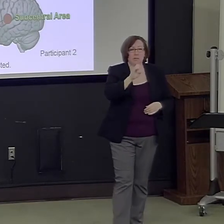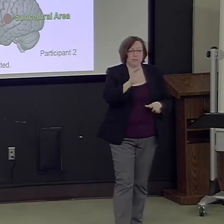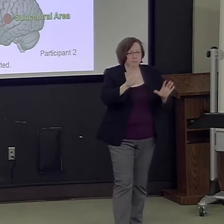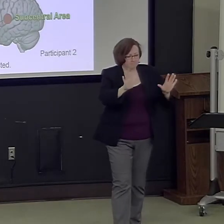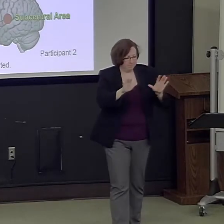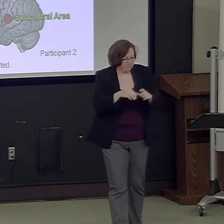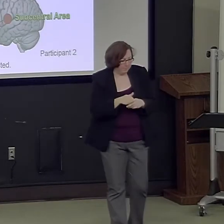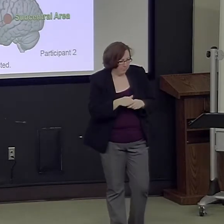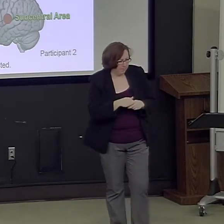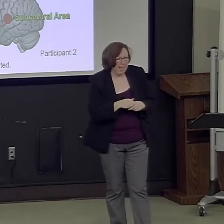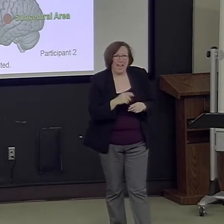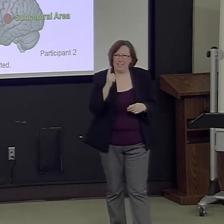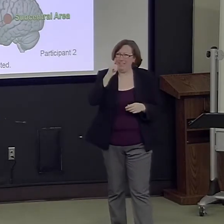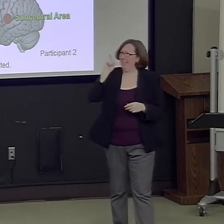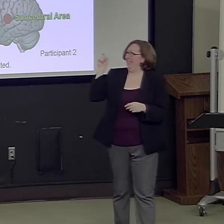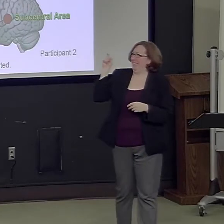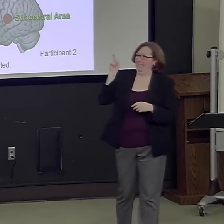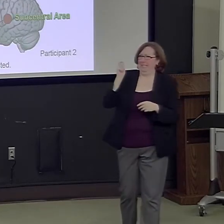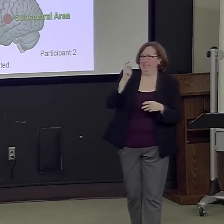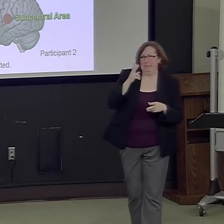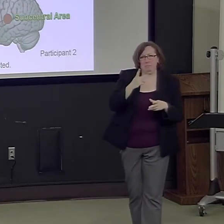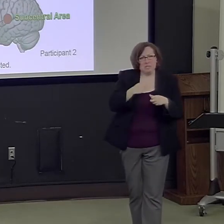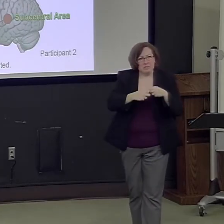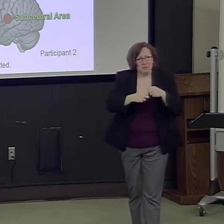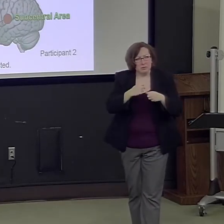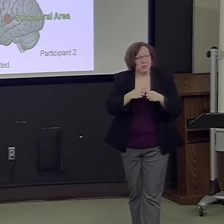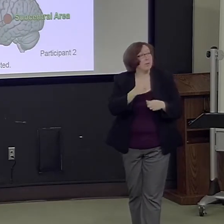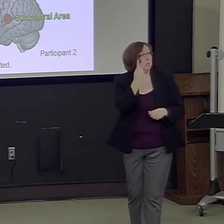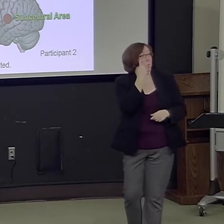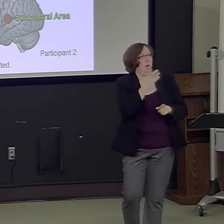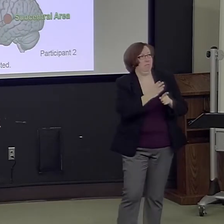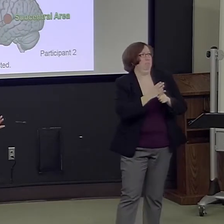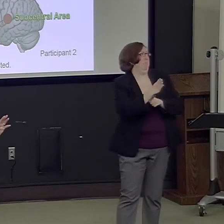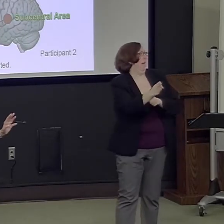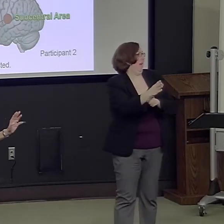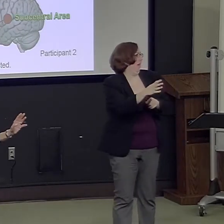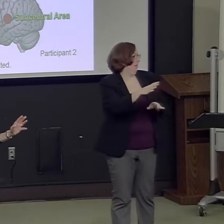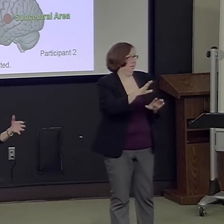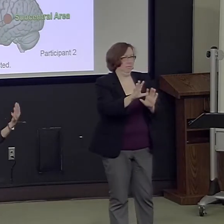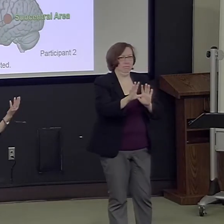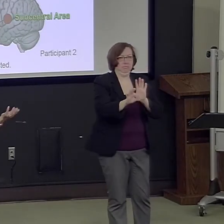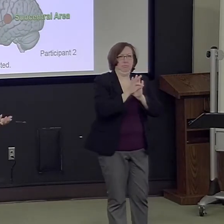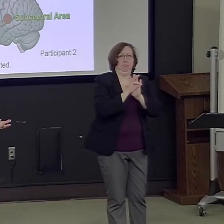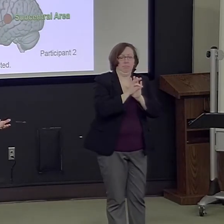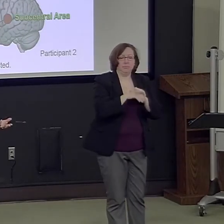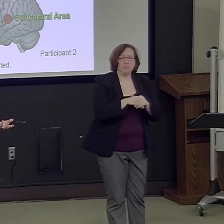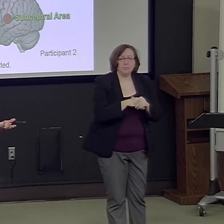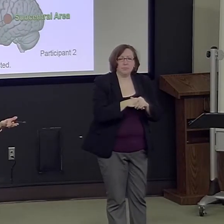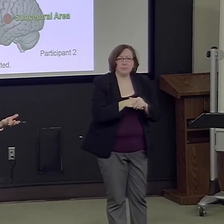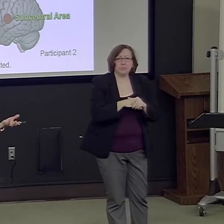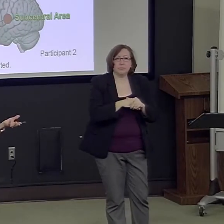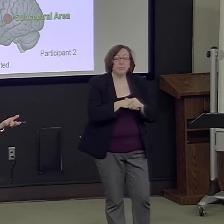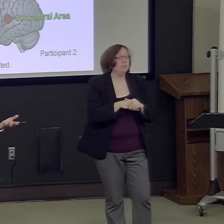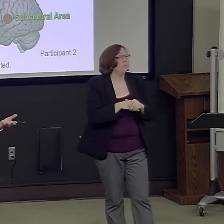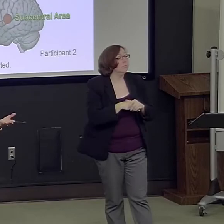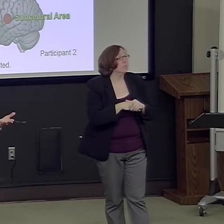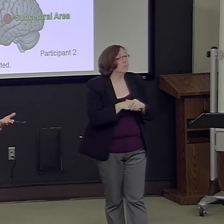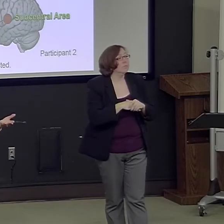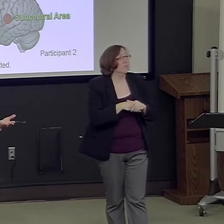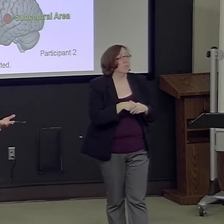And this is because the reason I only have one really main finding here, and that is because these two people that I'm coherent,